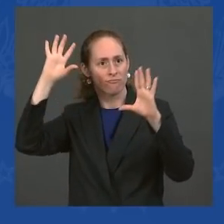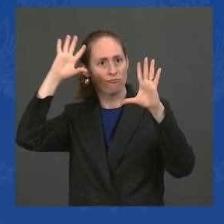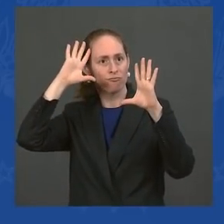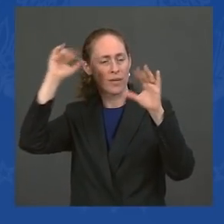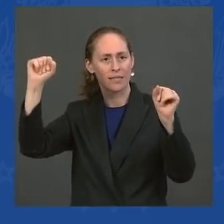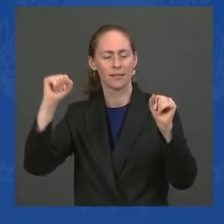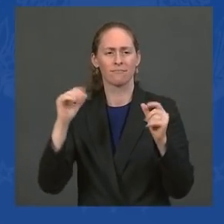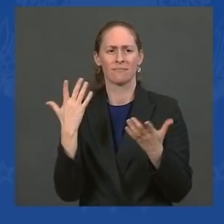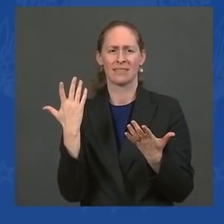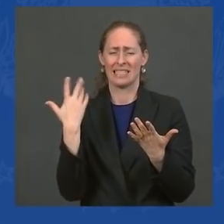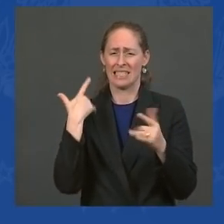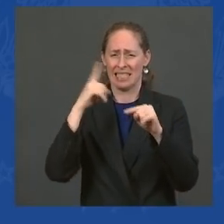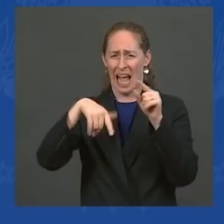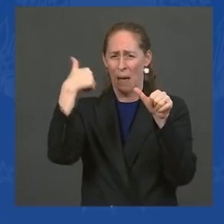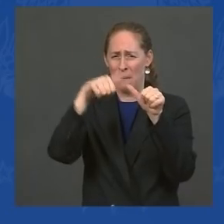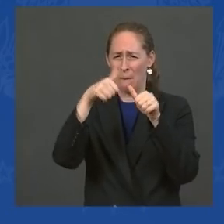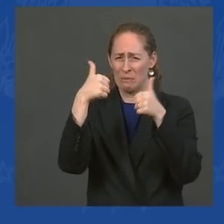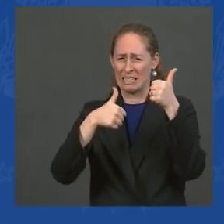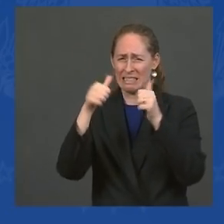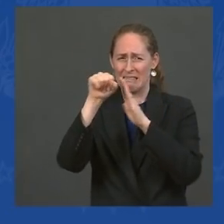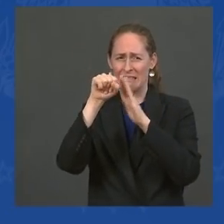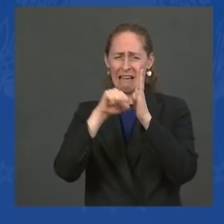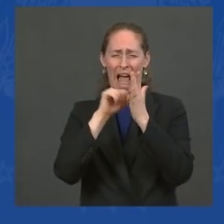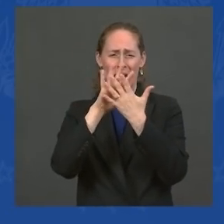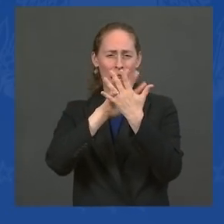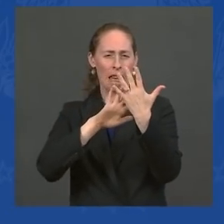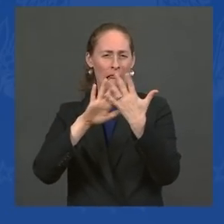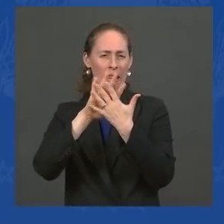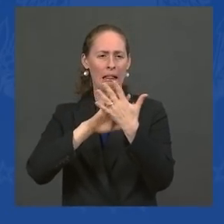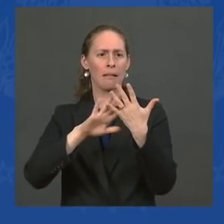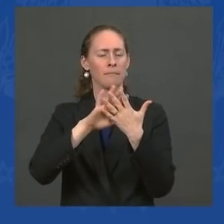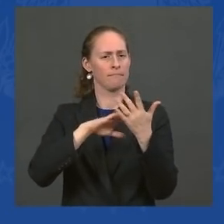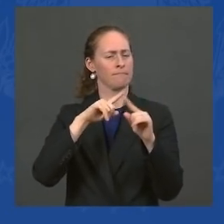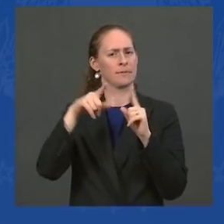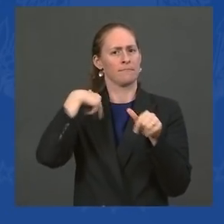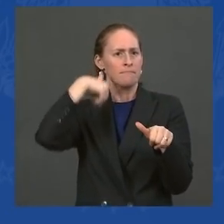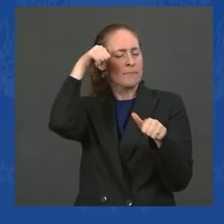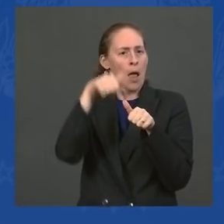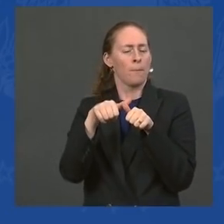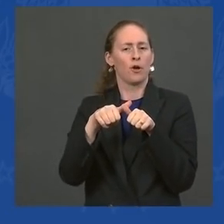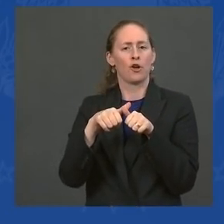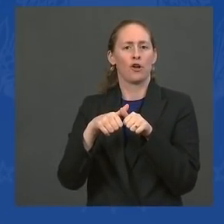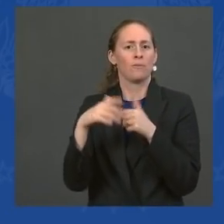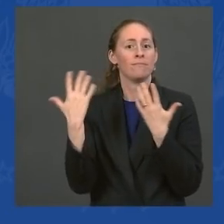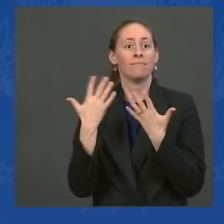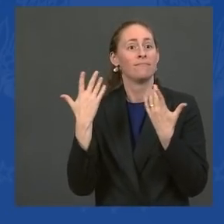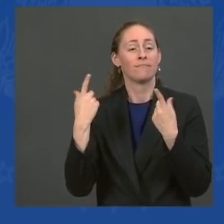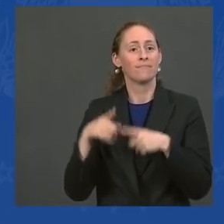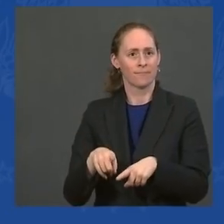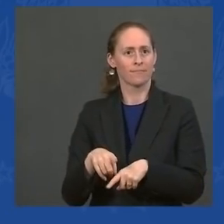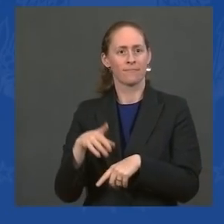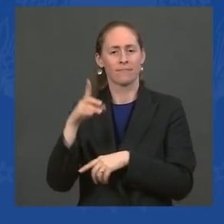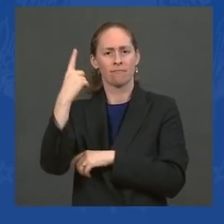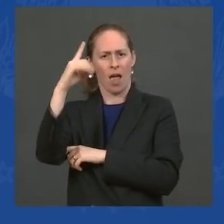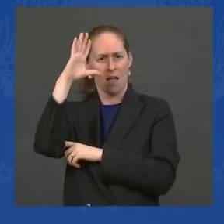but a gentleman and I think it was his wife and a little girl said, "Could I" --